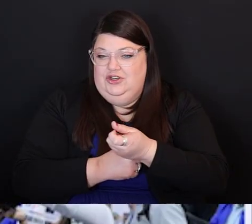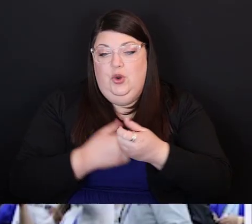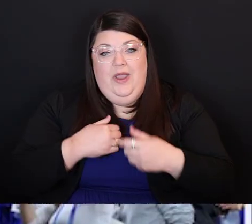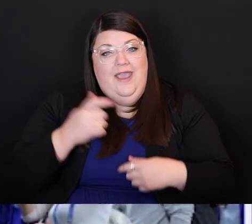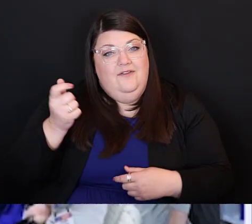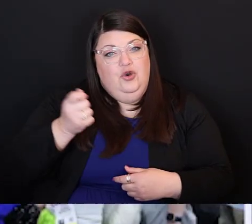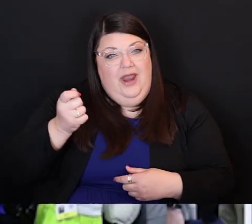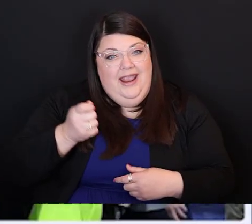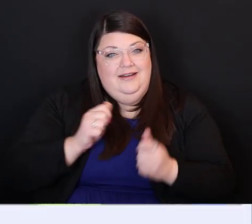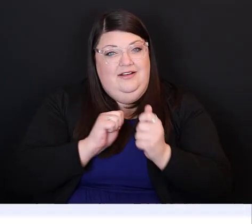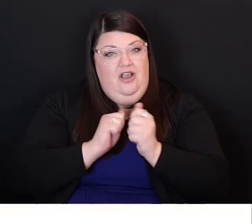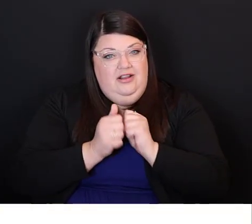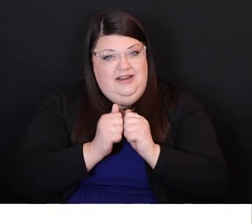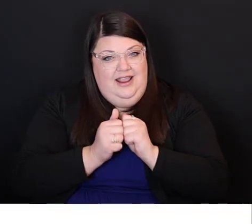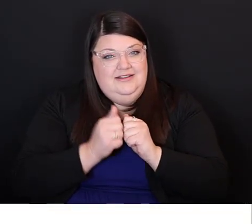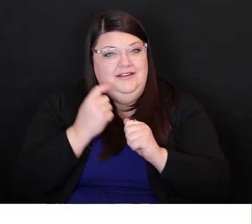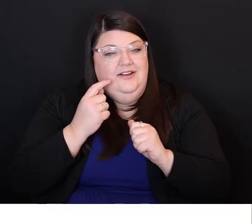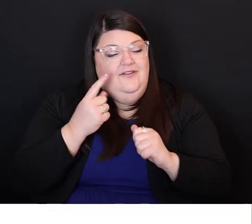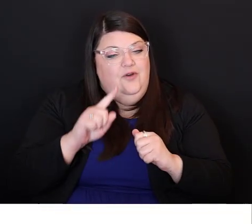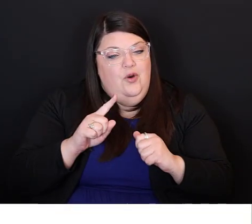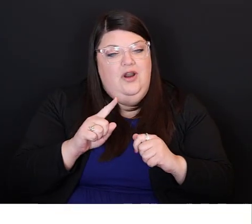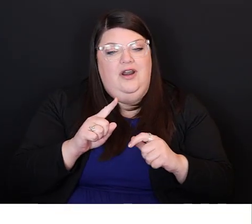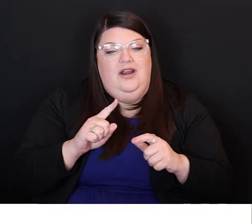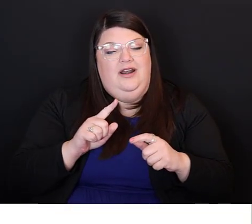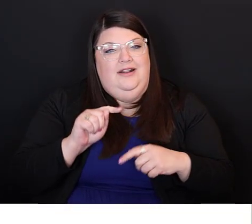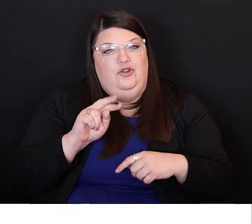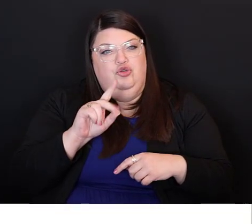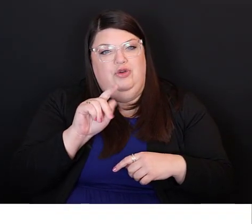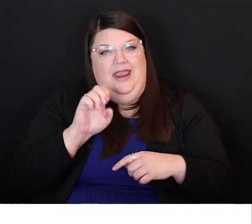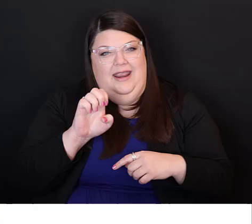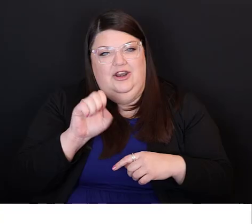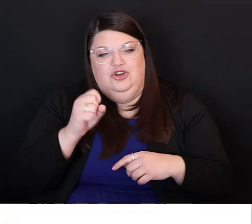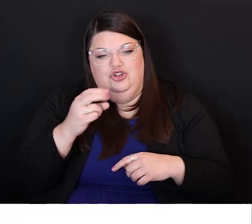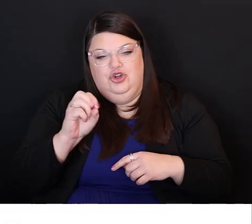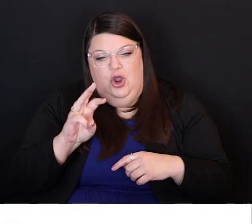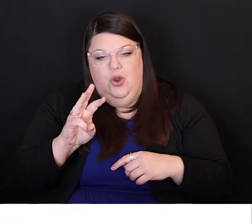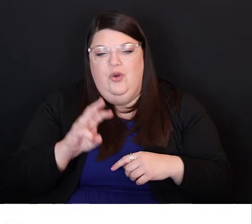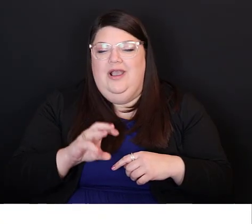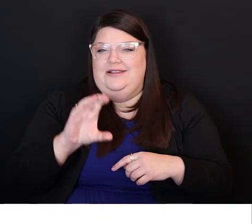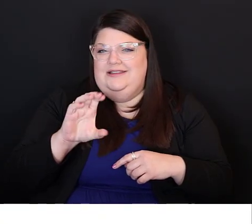the trade show for technology that rewards startups working on accessibility.